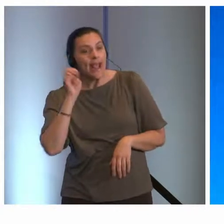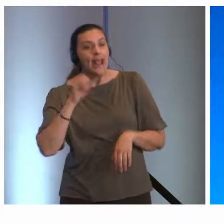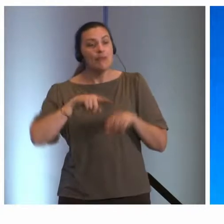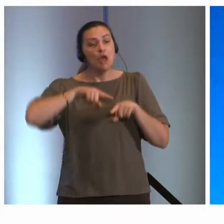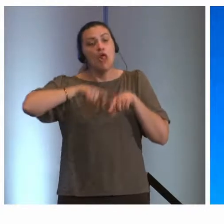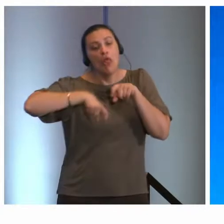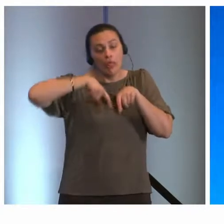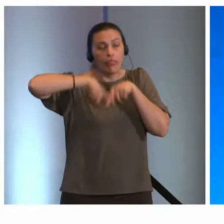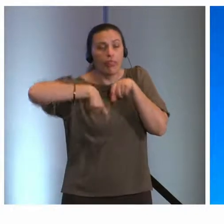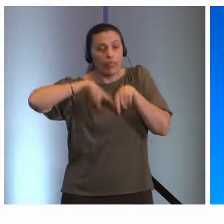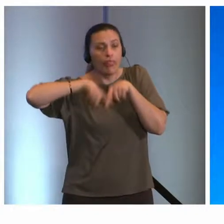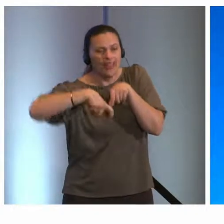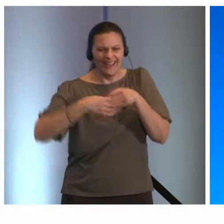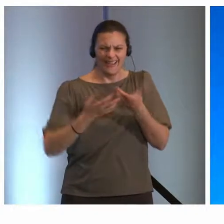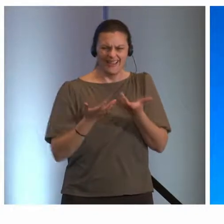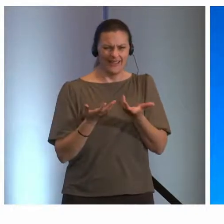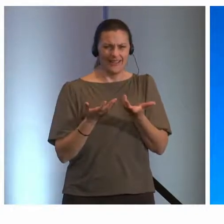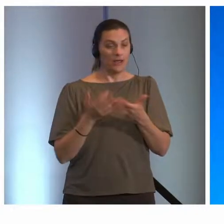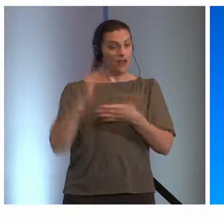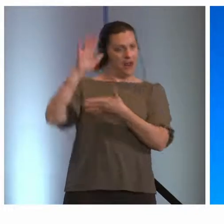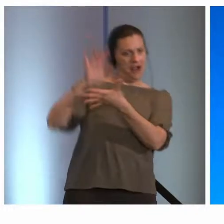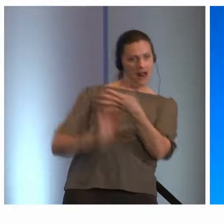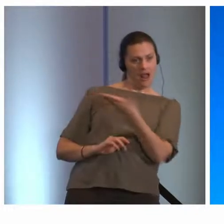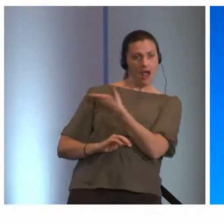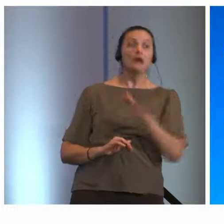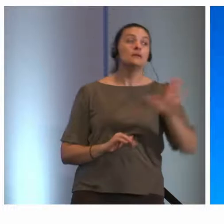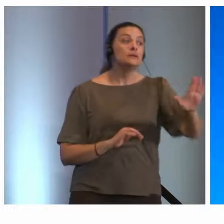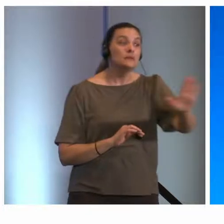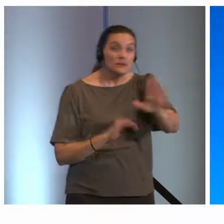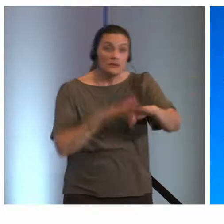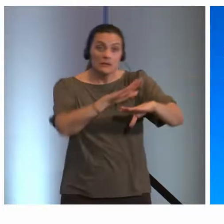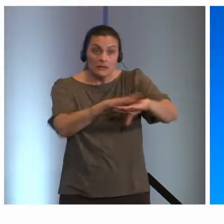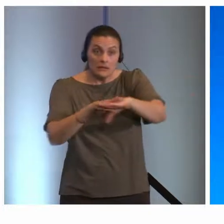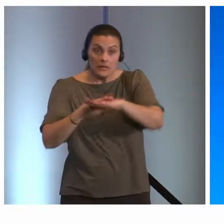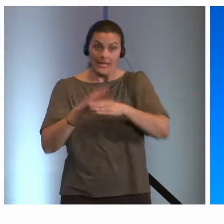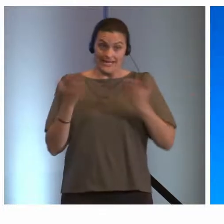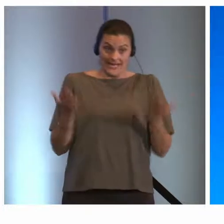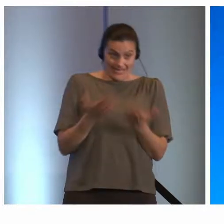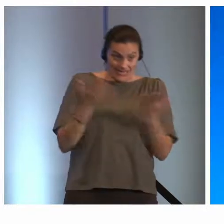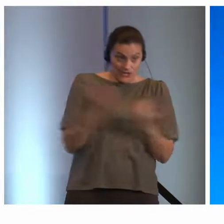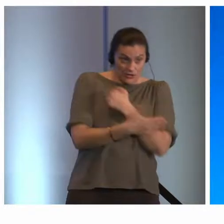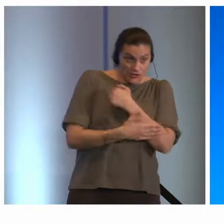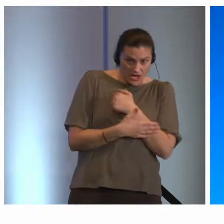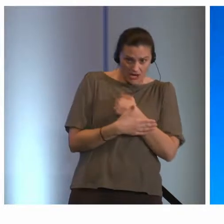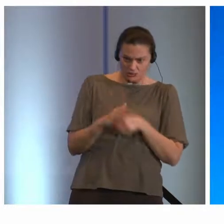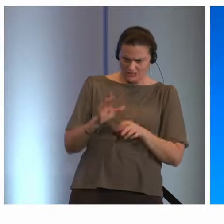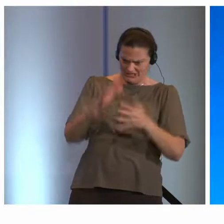you know, as we explore some of these things in language, what